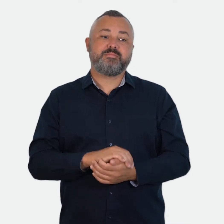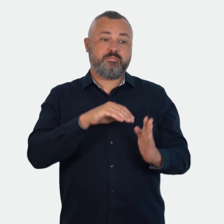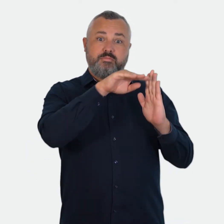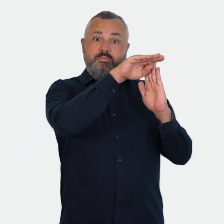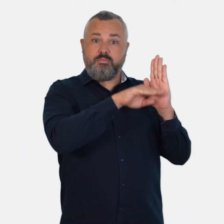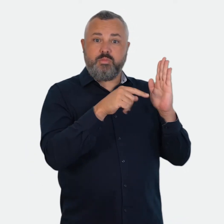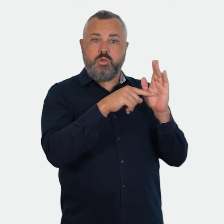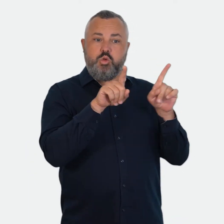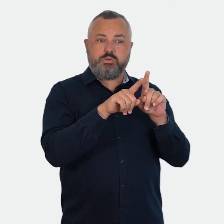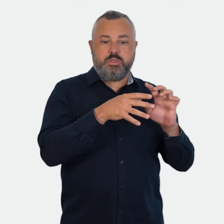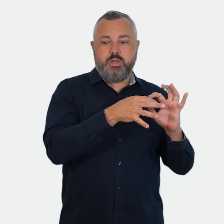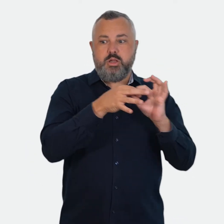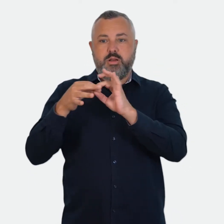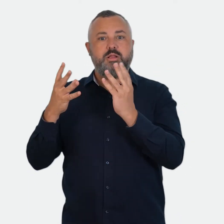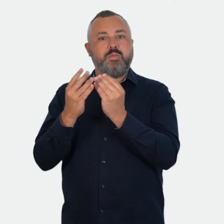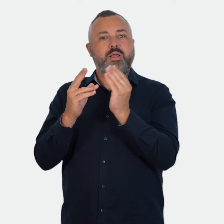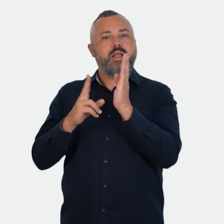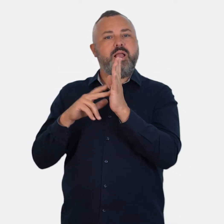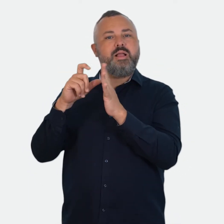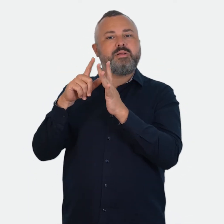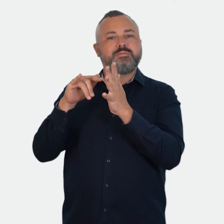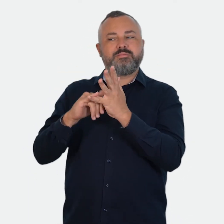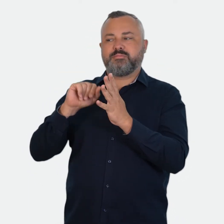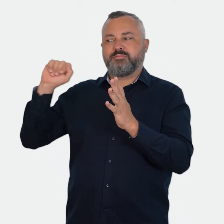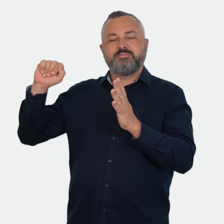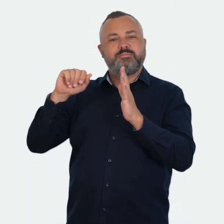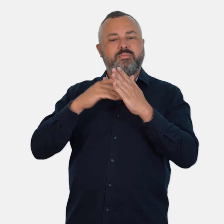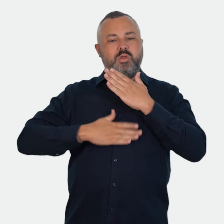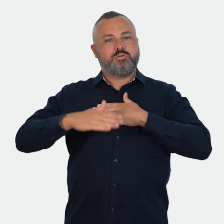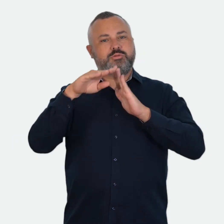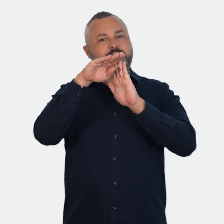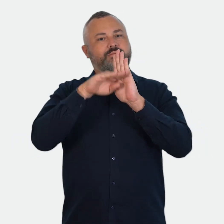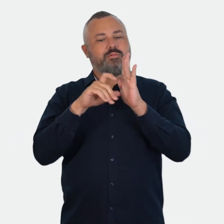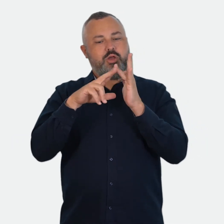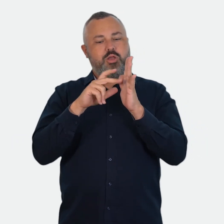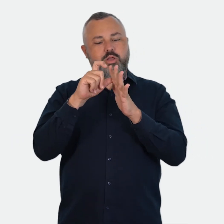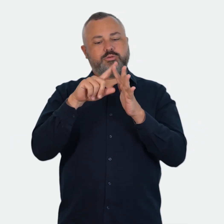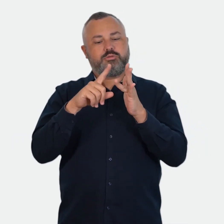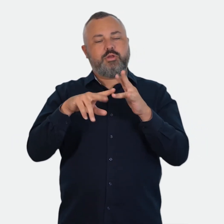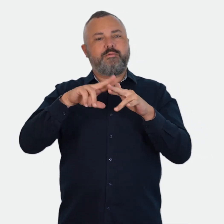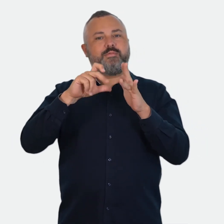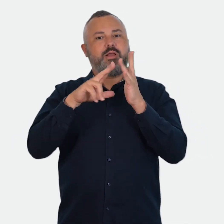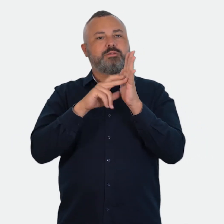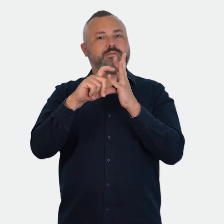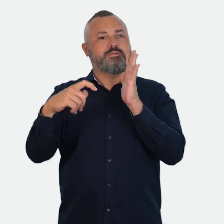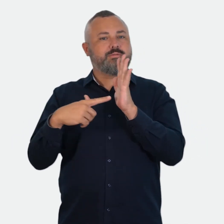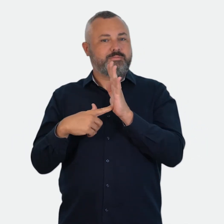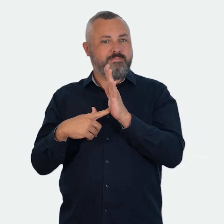The Code adopts the NDIS Code of Conduct,